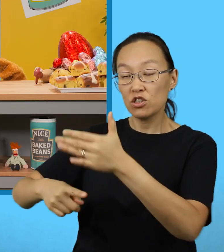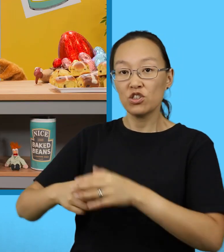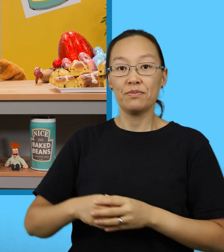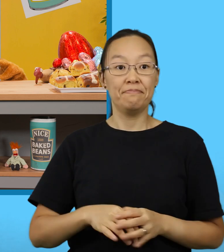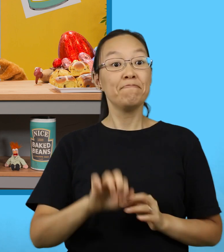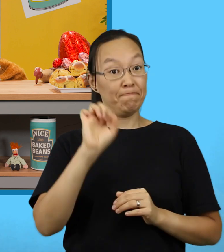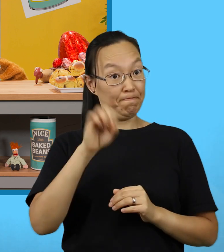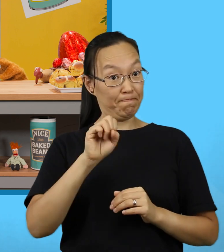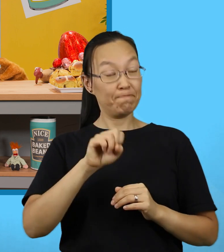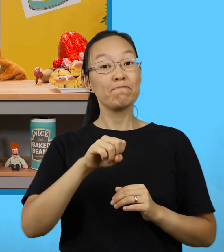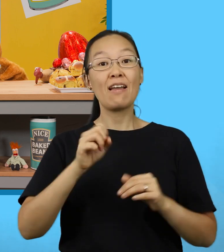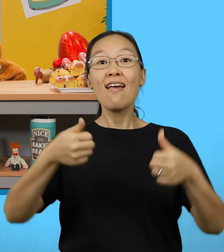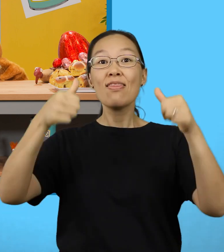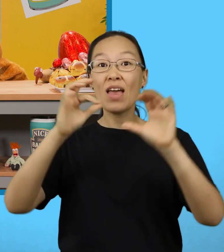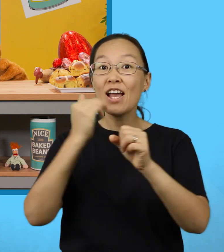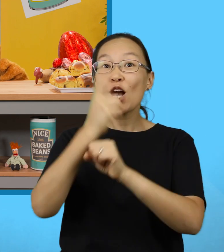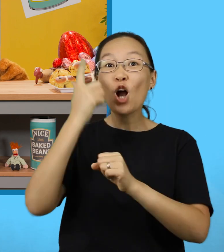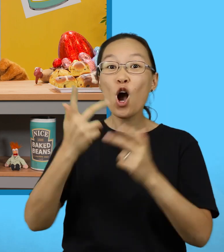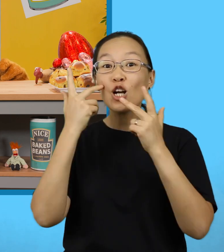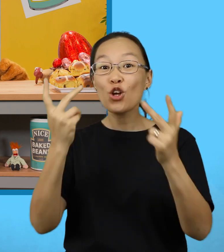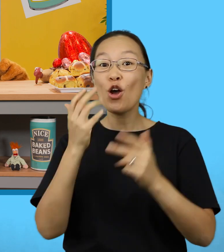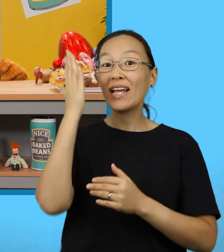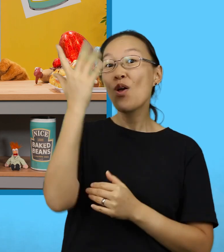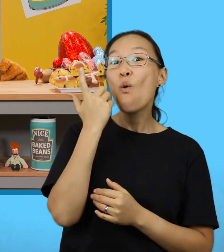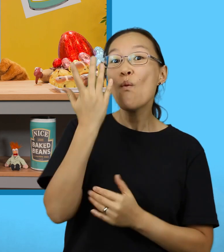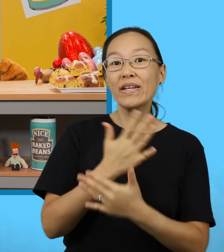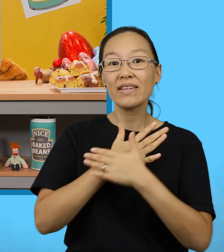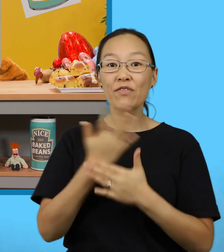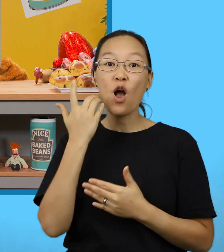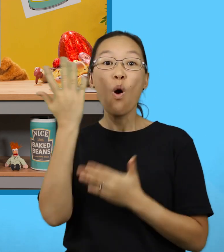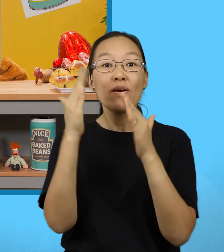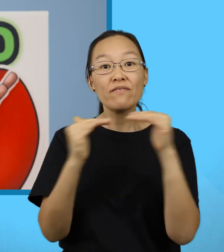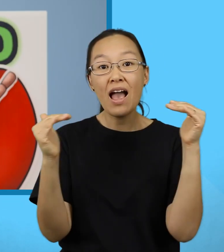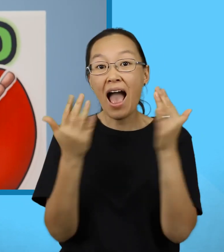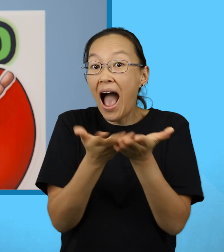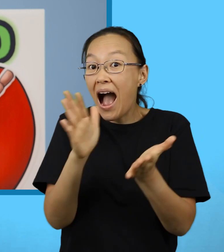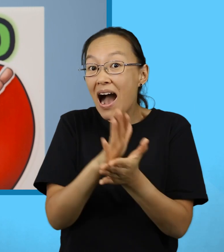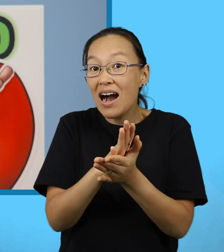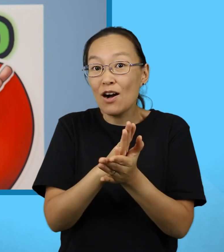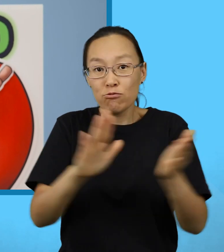And then God showed that He was all-loving and all-fair by raising Jesus back to life